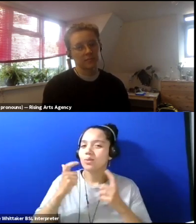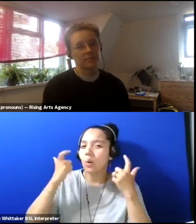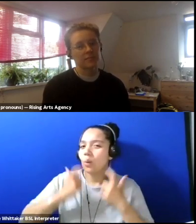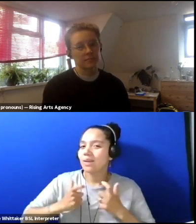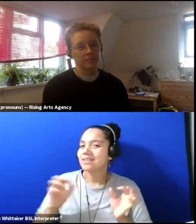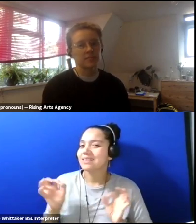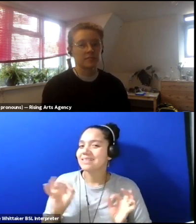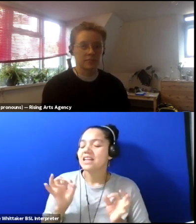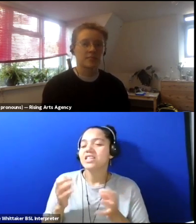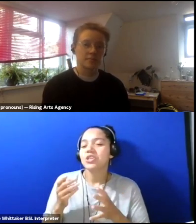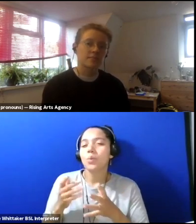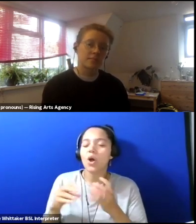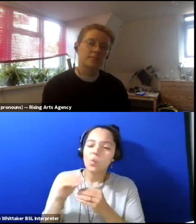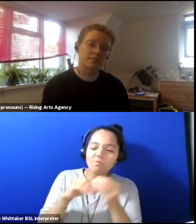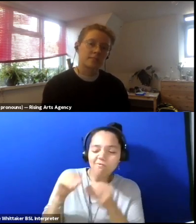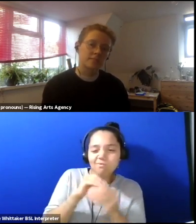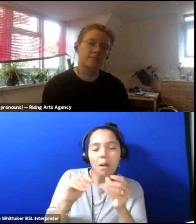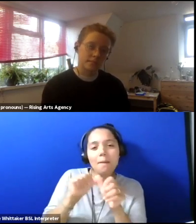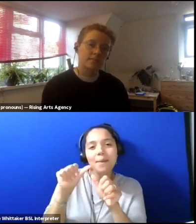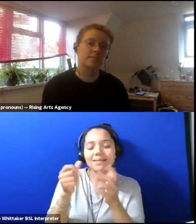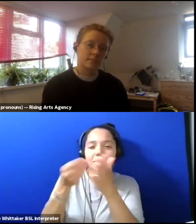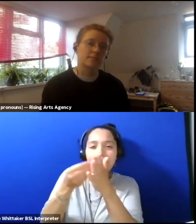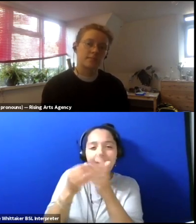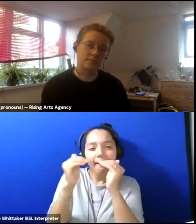So we're working on having a better pay scale.